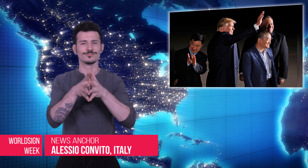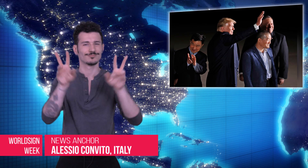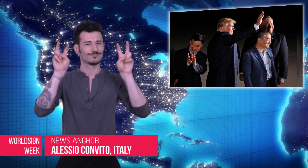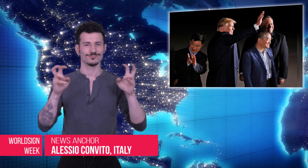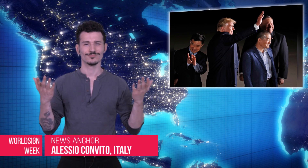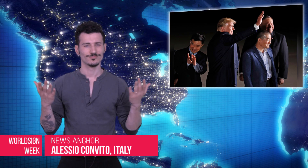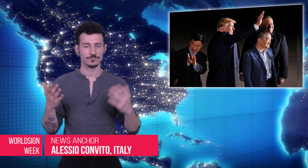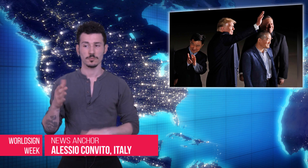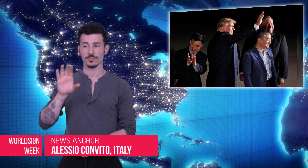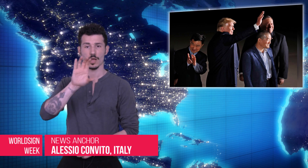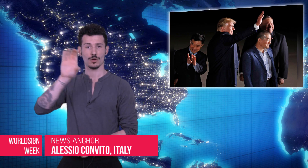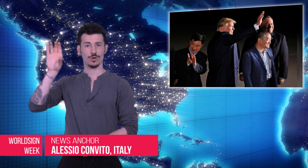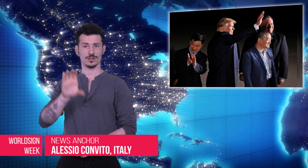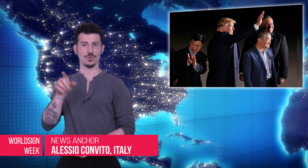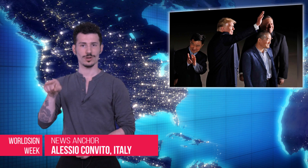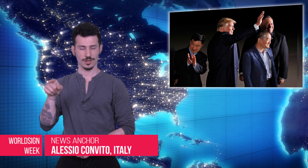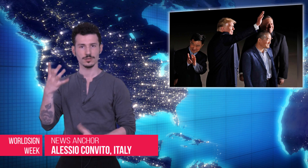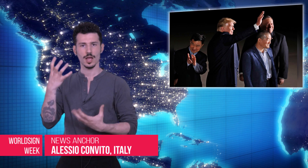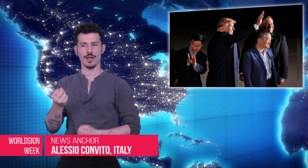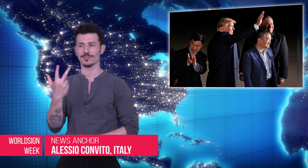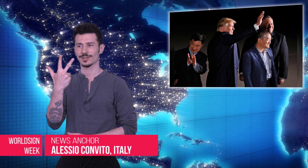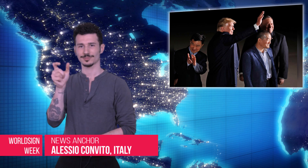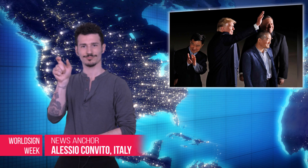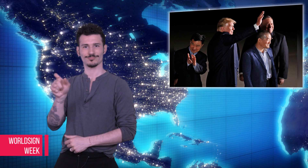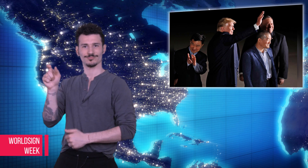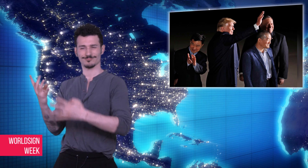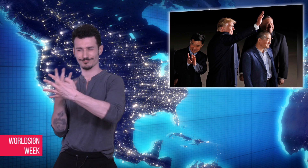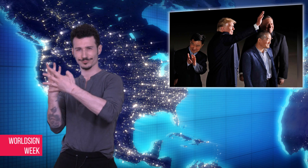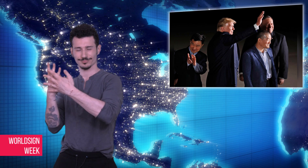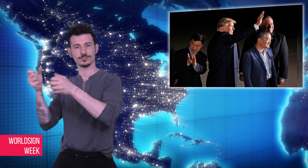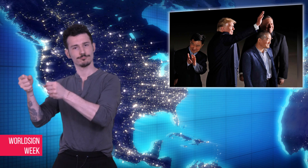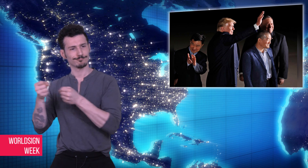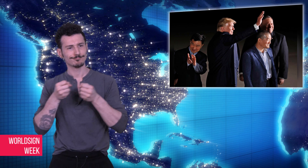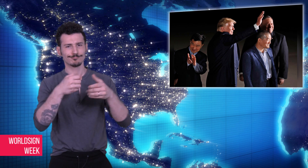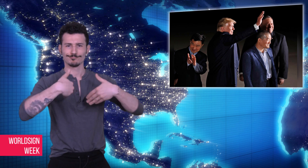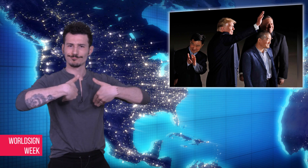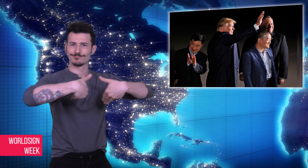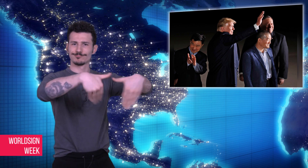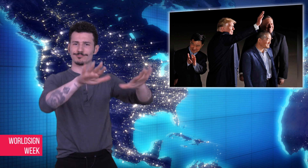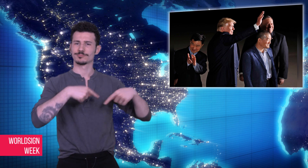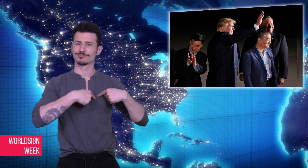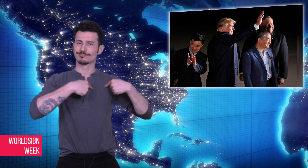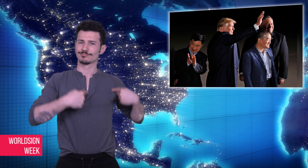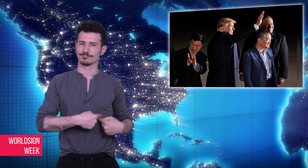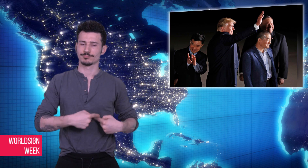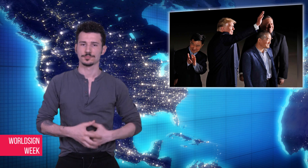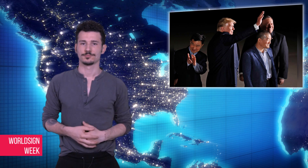Alessio: North Korea releases three Americans as act of goodwill